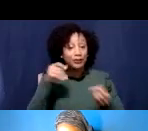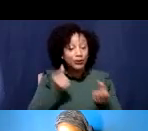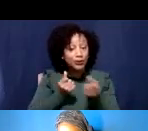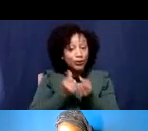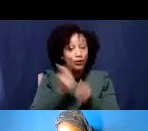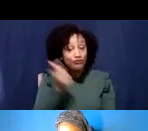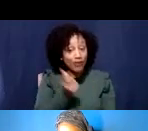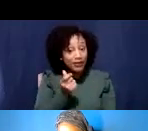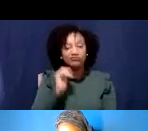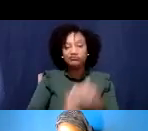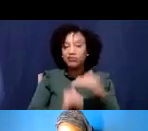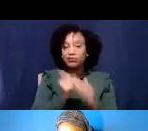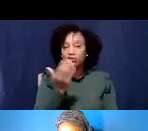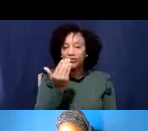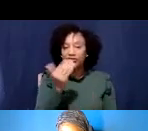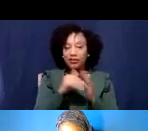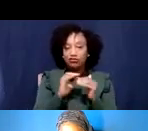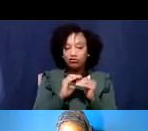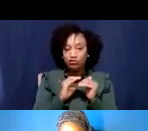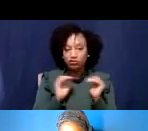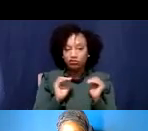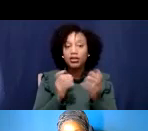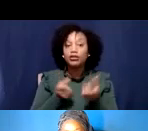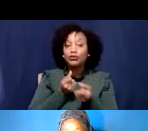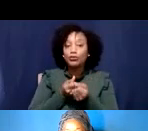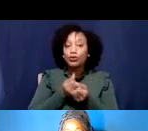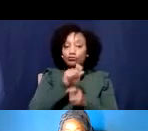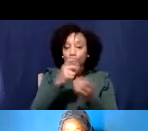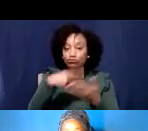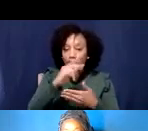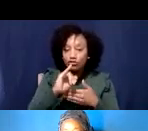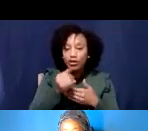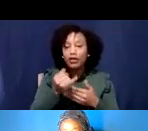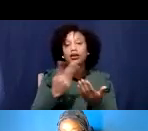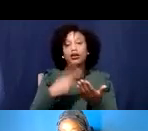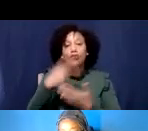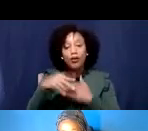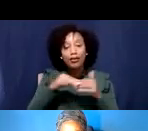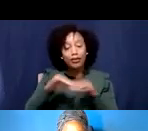which is up to $15,000 to support projects and programs led by groups and organizations